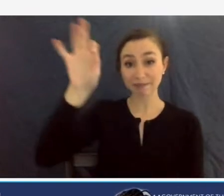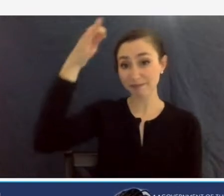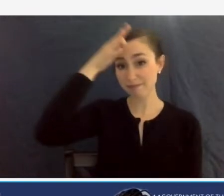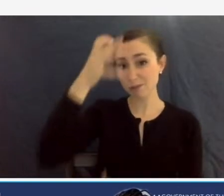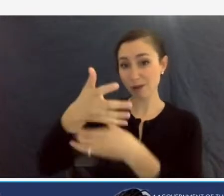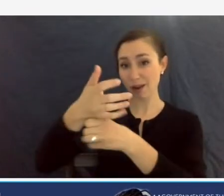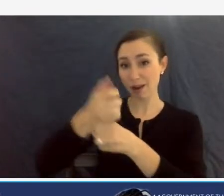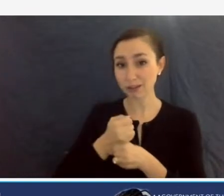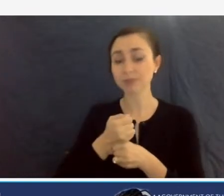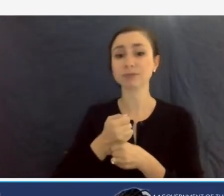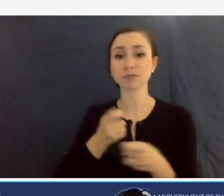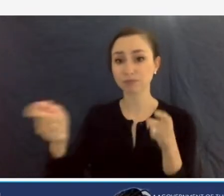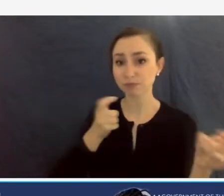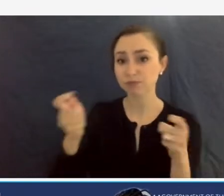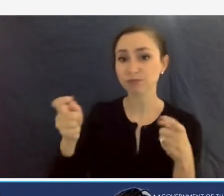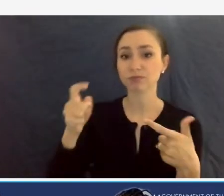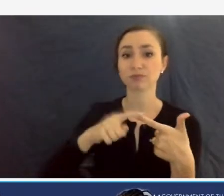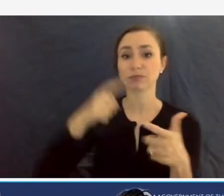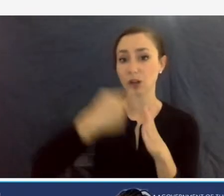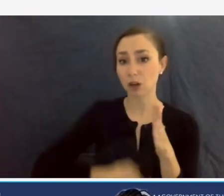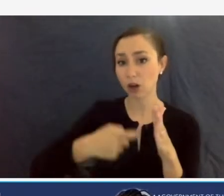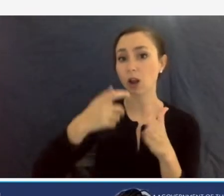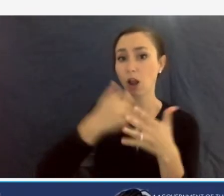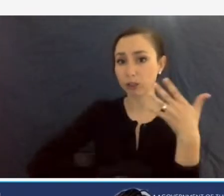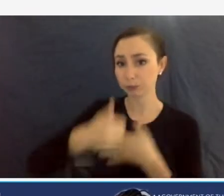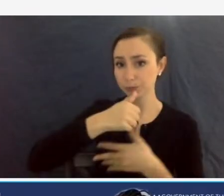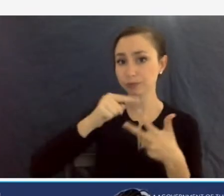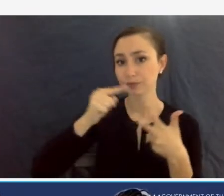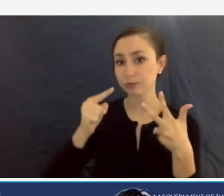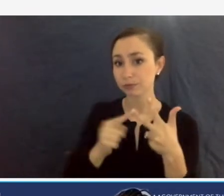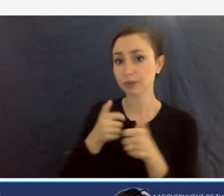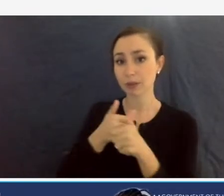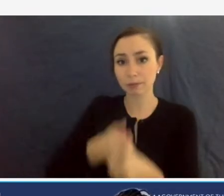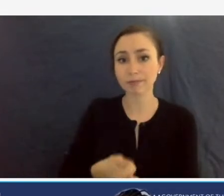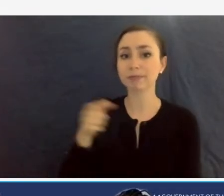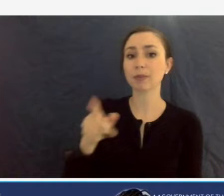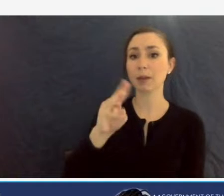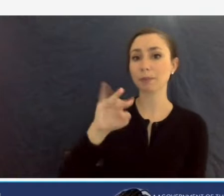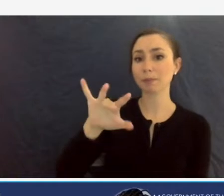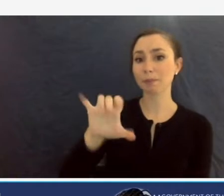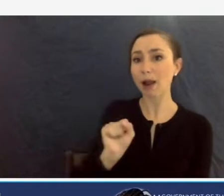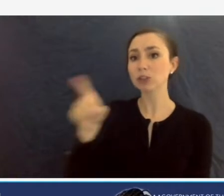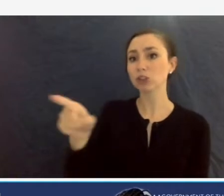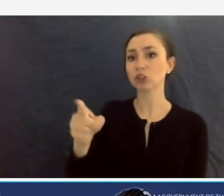principles and compliance ms miles specializes in job costing indirect cost rate development